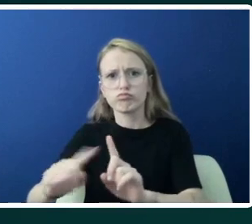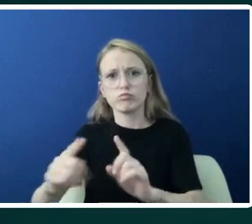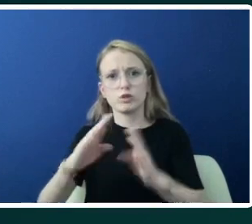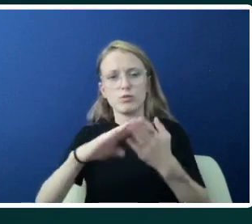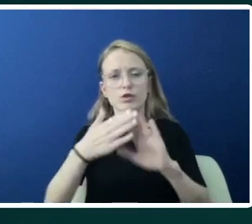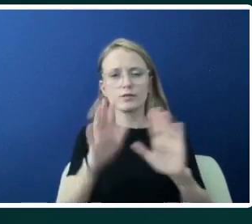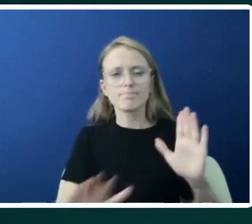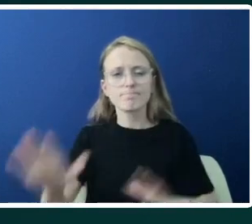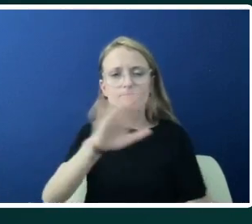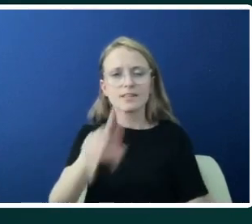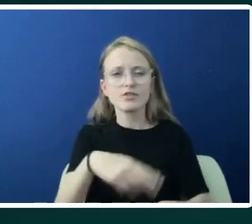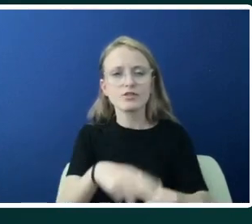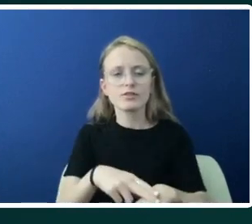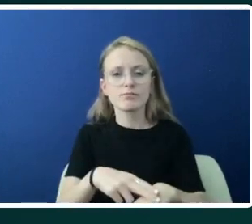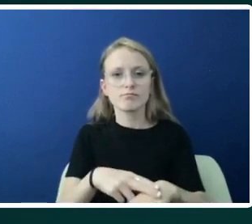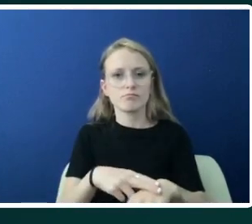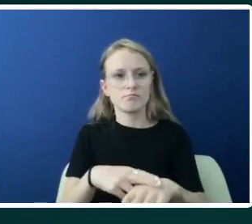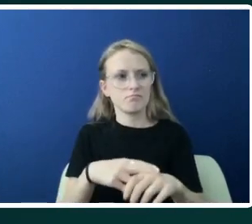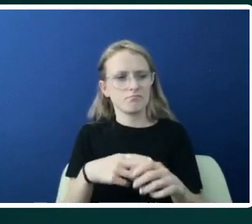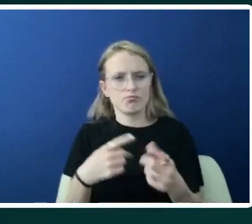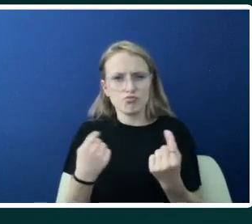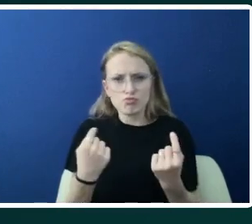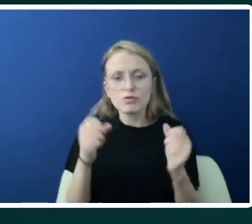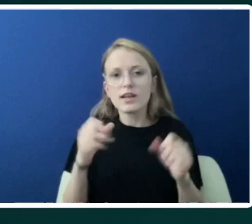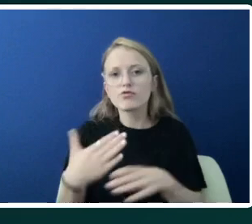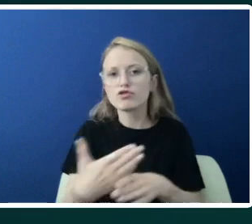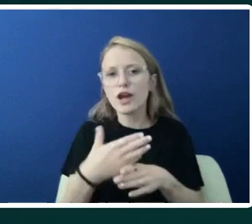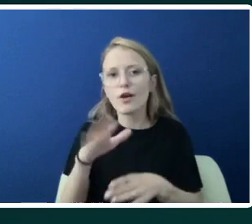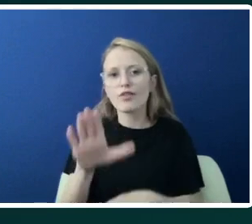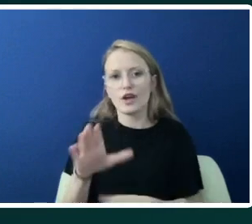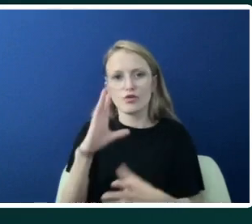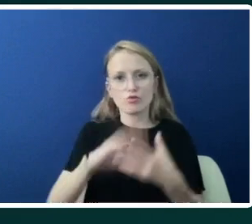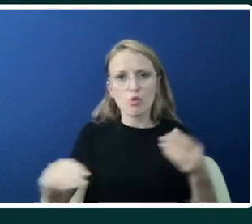can share their civic stories, understand perspectives different from their own,